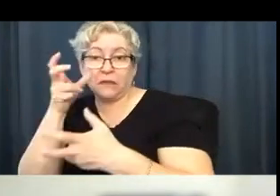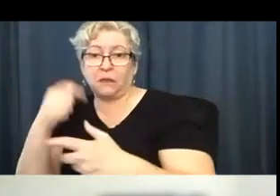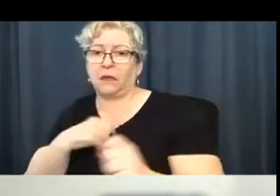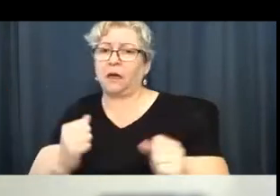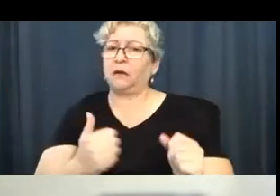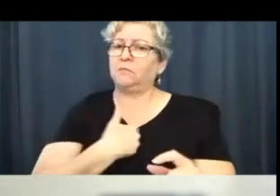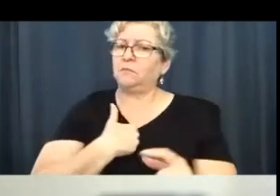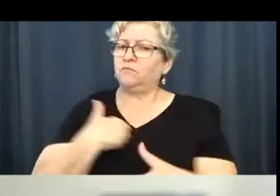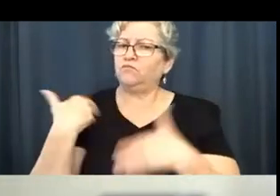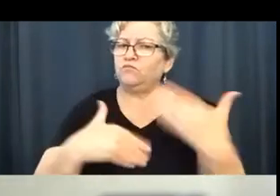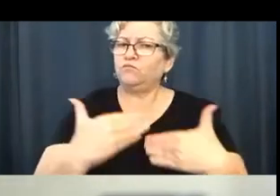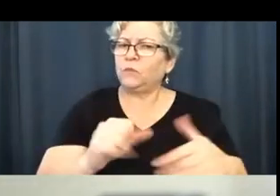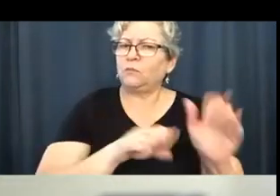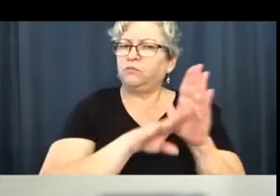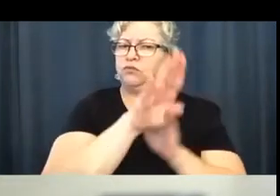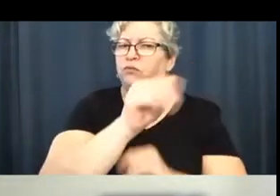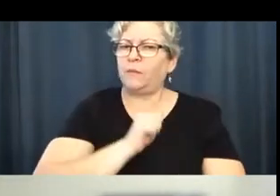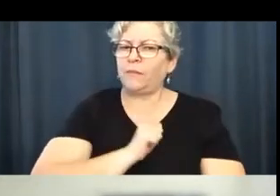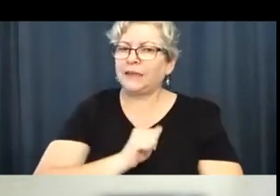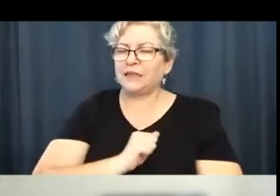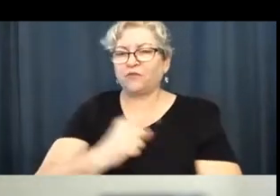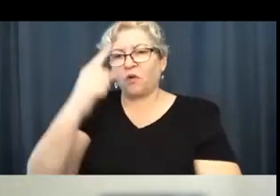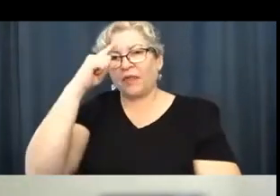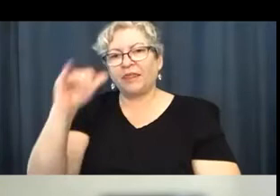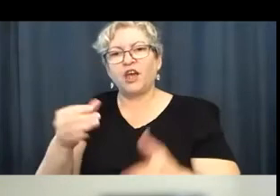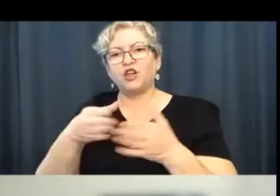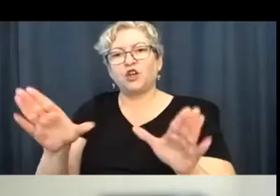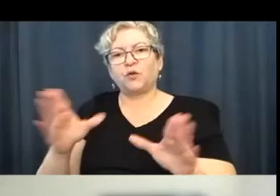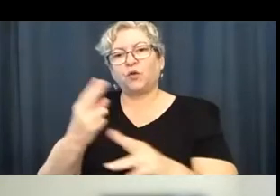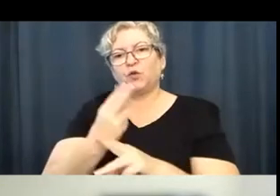So that's what we're talking about. That general user-experience that allows me to do it